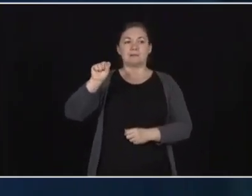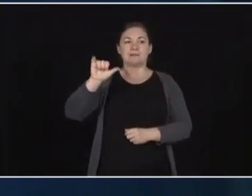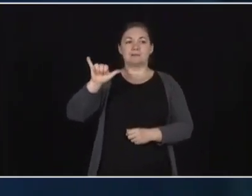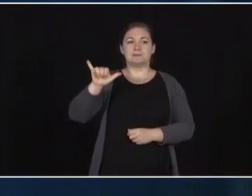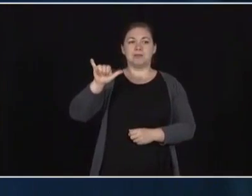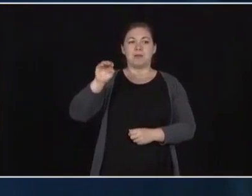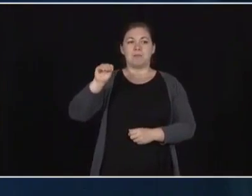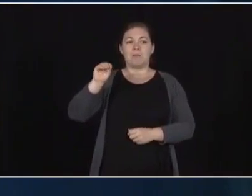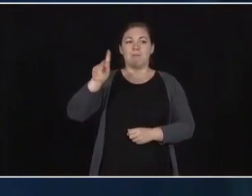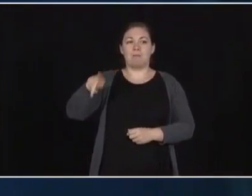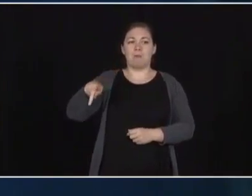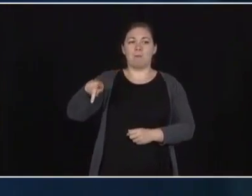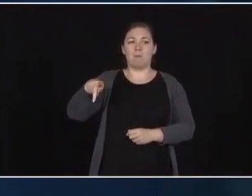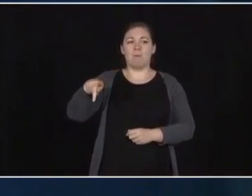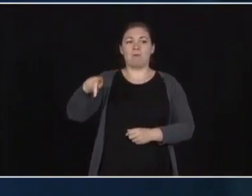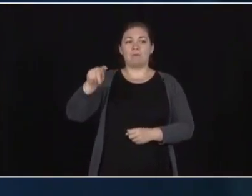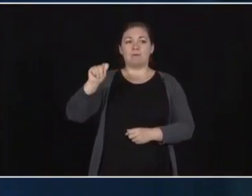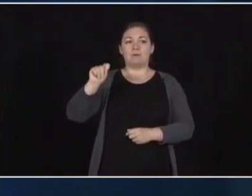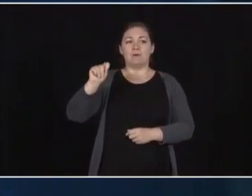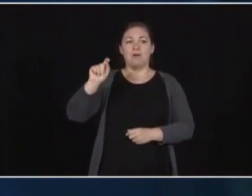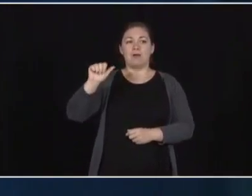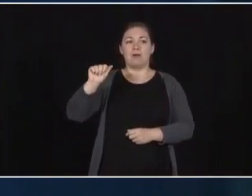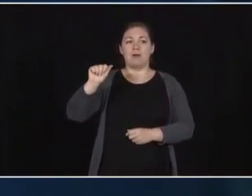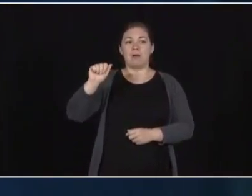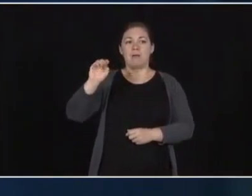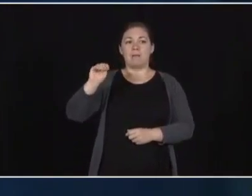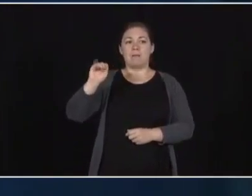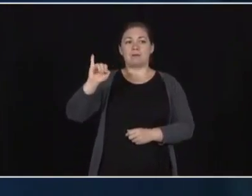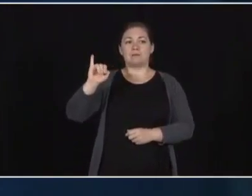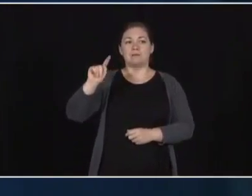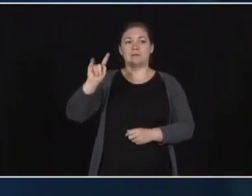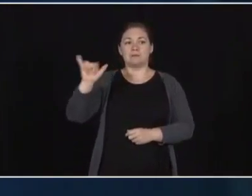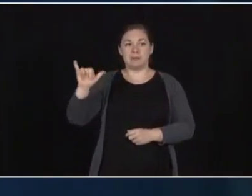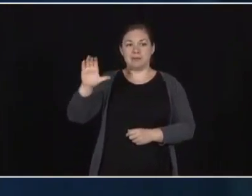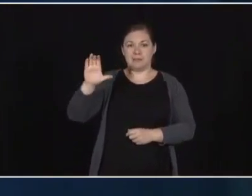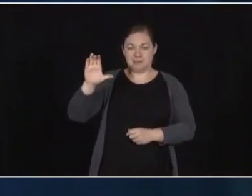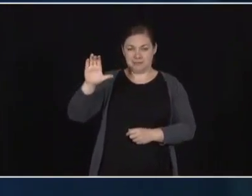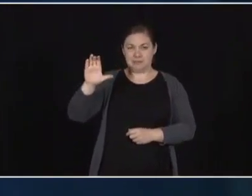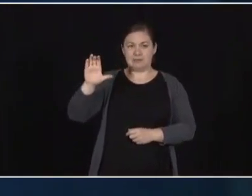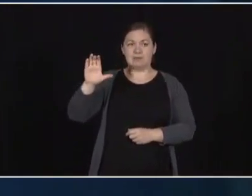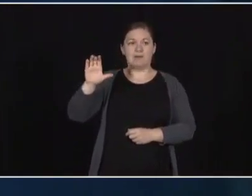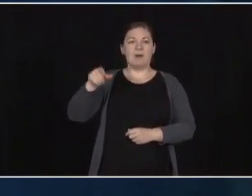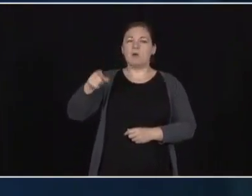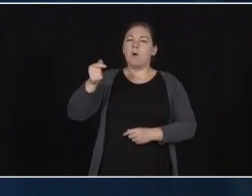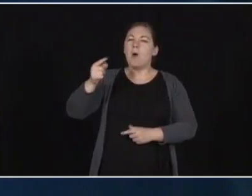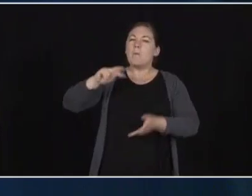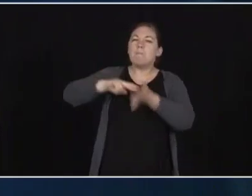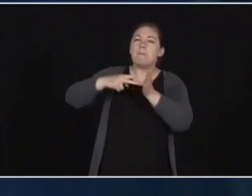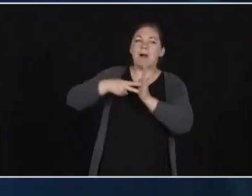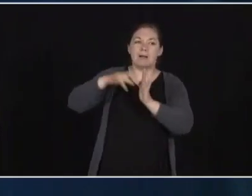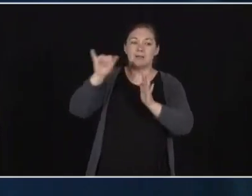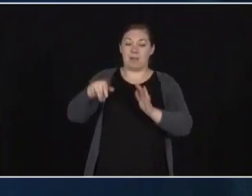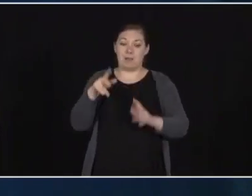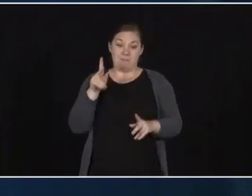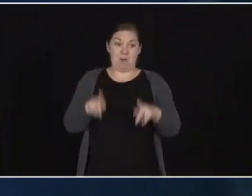Essentially if I simplify for myself. It is someone who did not recognize they may have had symptoms that are related to COVID or someone